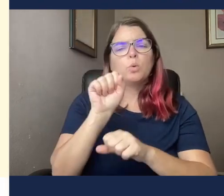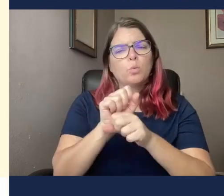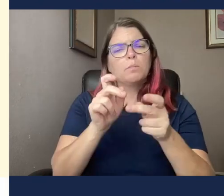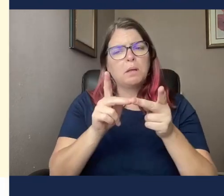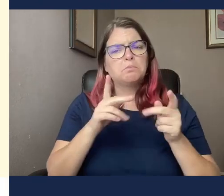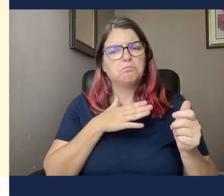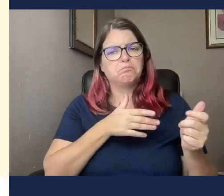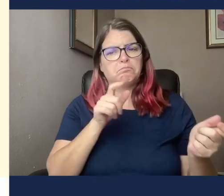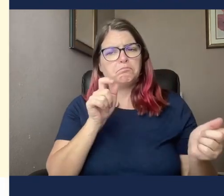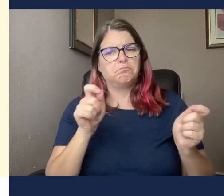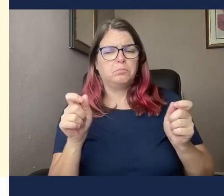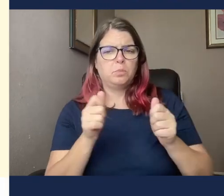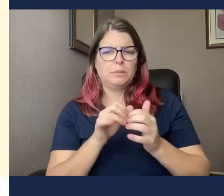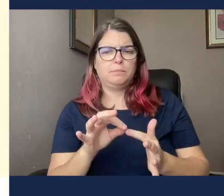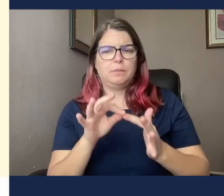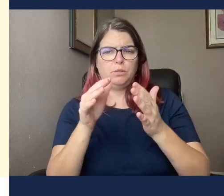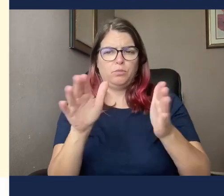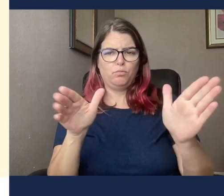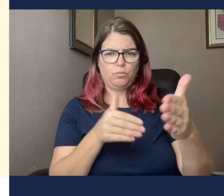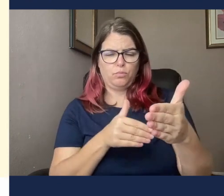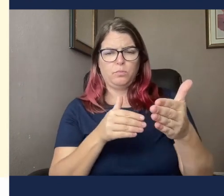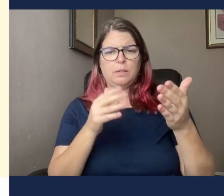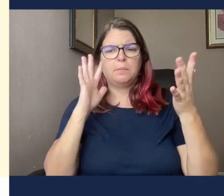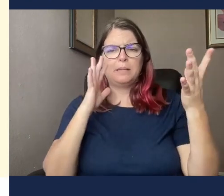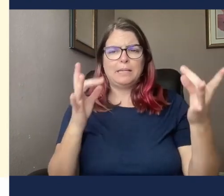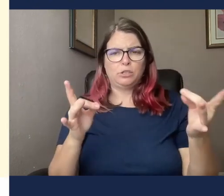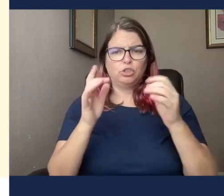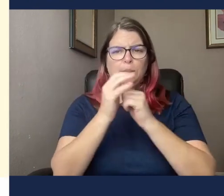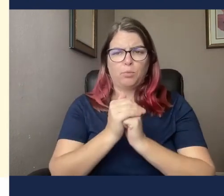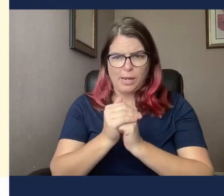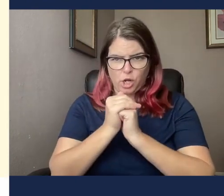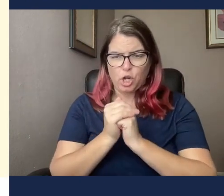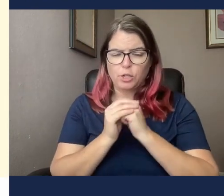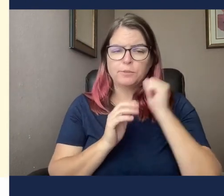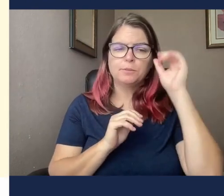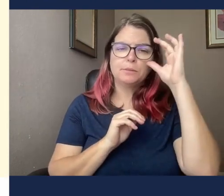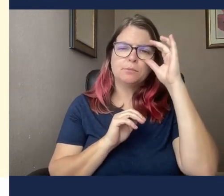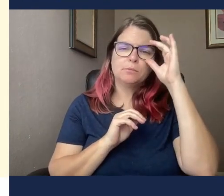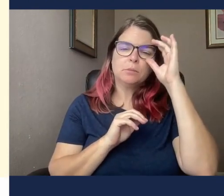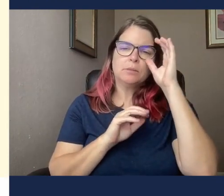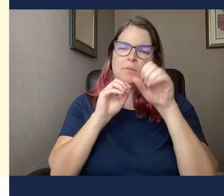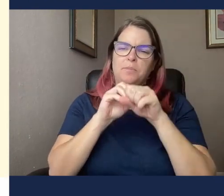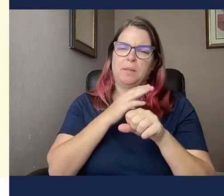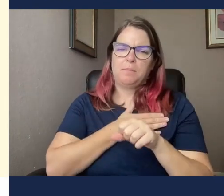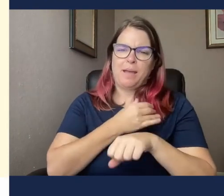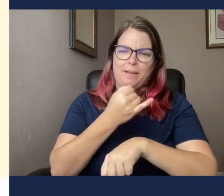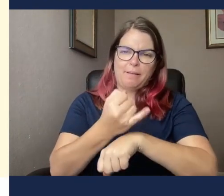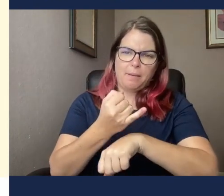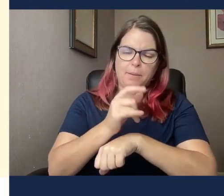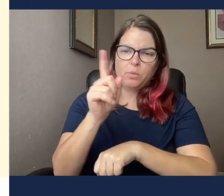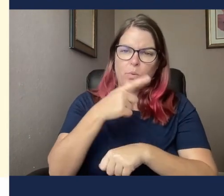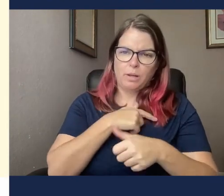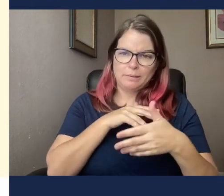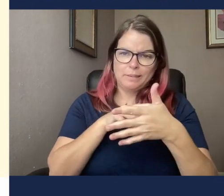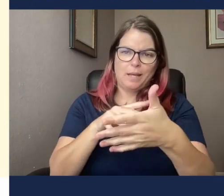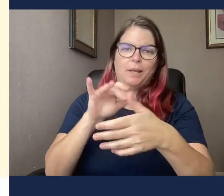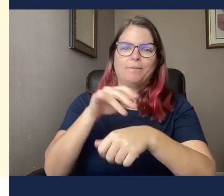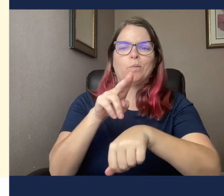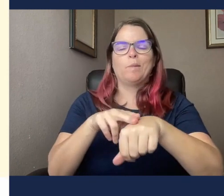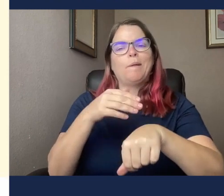hostile work environment or school environment due to institutional actions or inactions or perceived support of one site over the other. Or